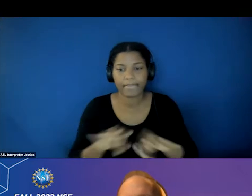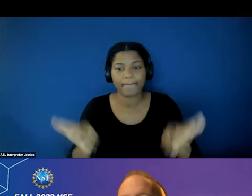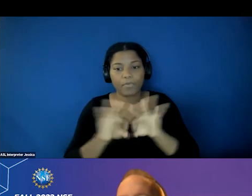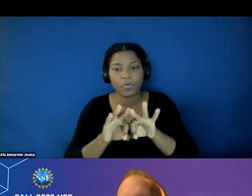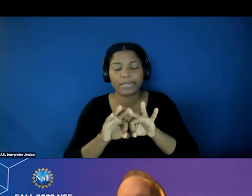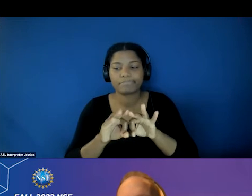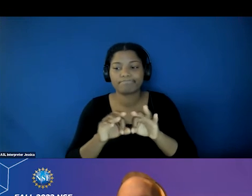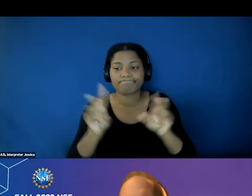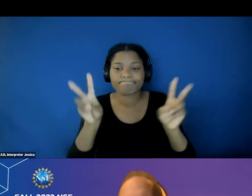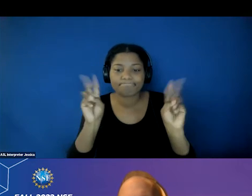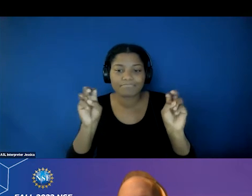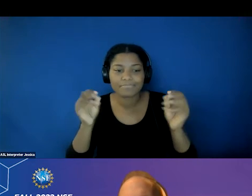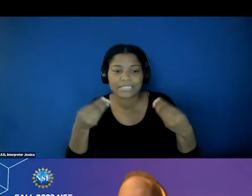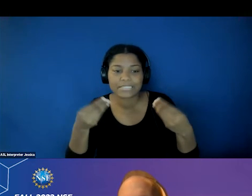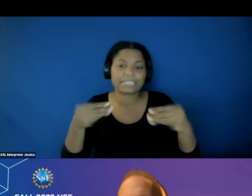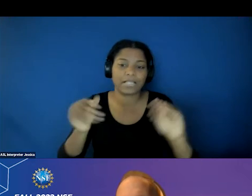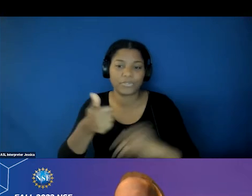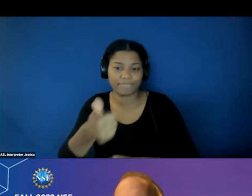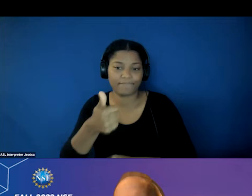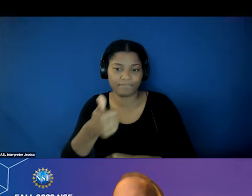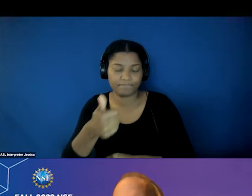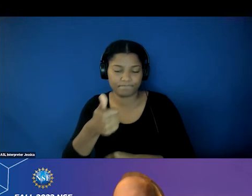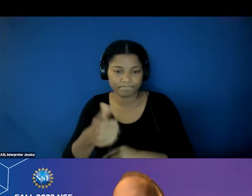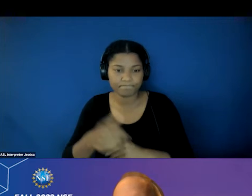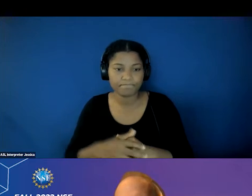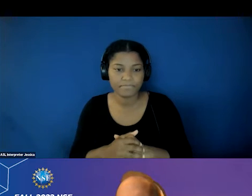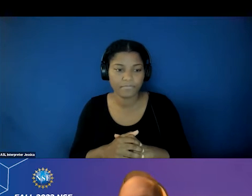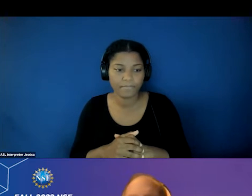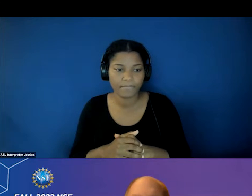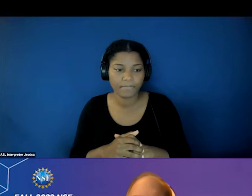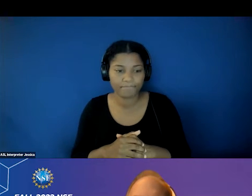Think in those terms, take what may be perceived as a weakness,